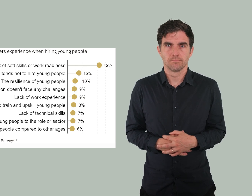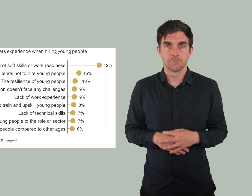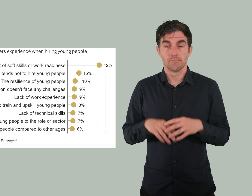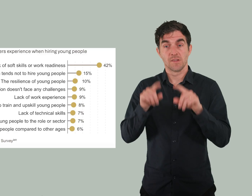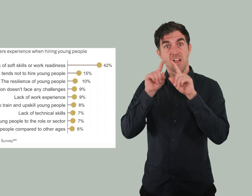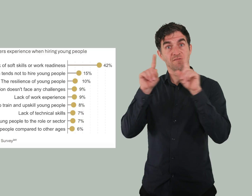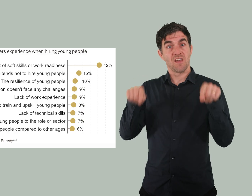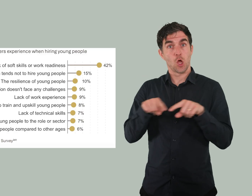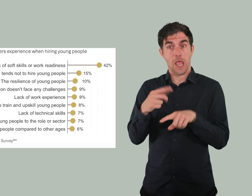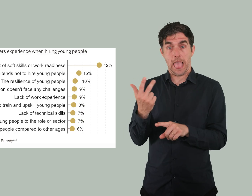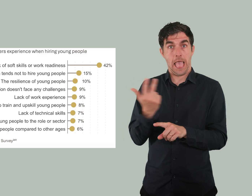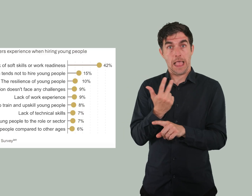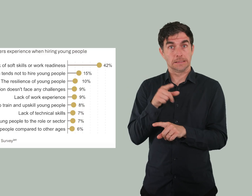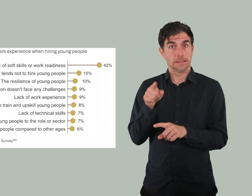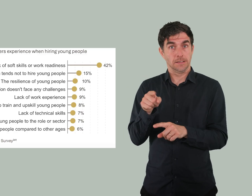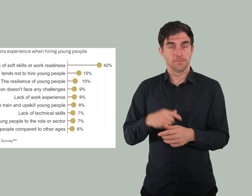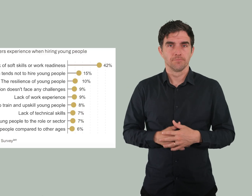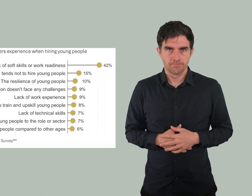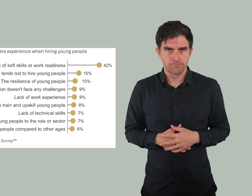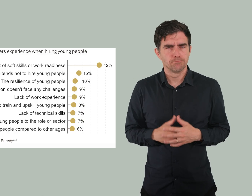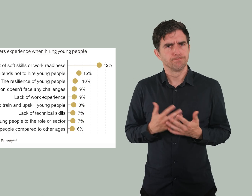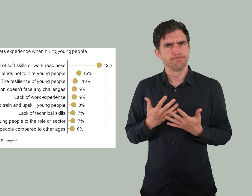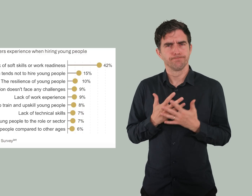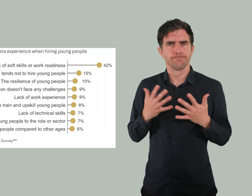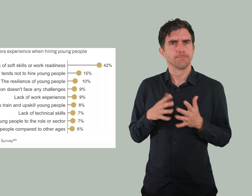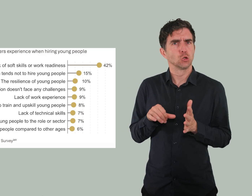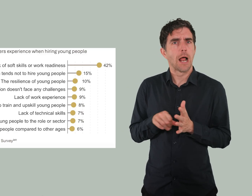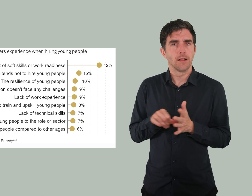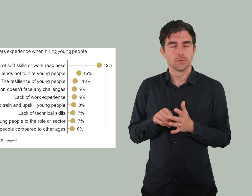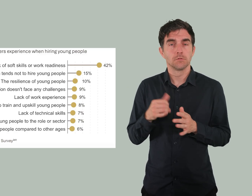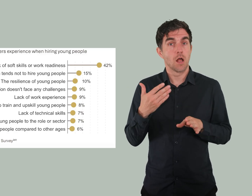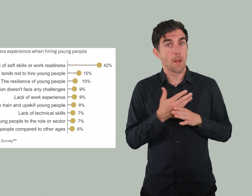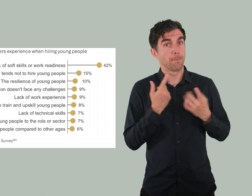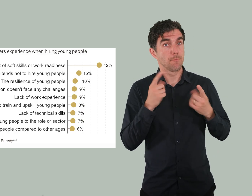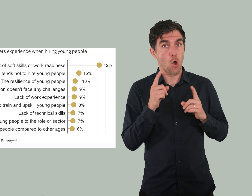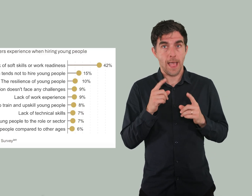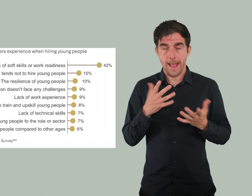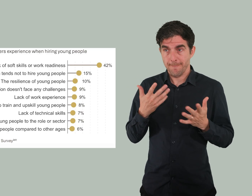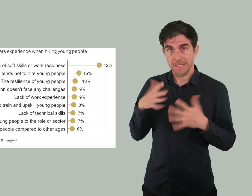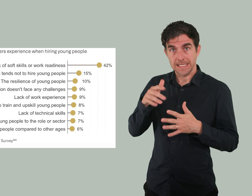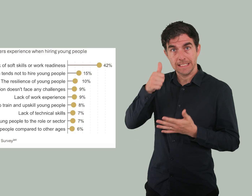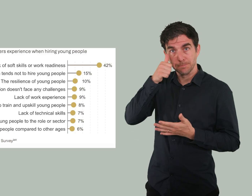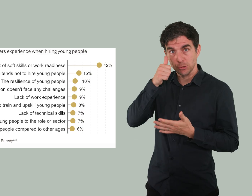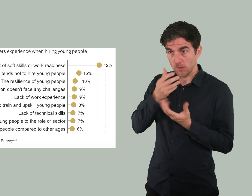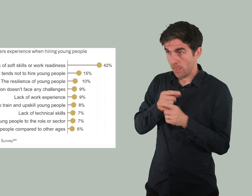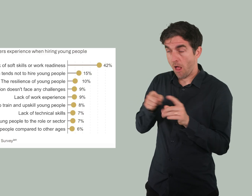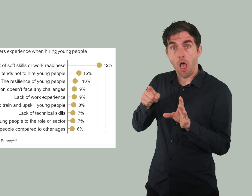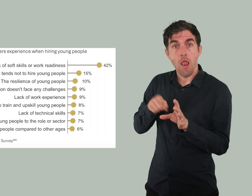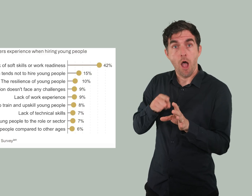Figure 18: Main challenges employers experience